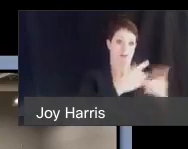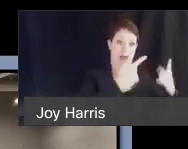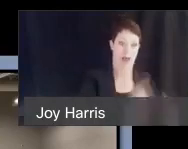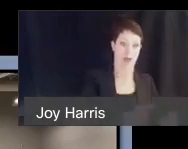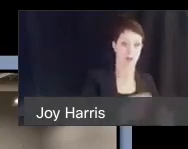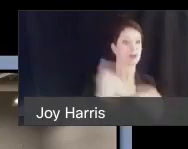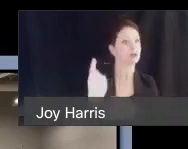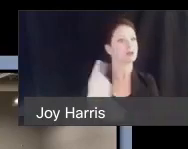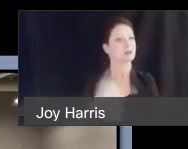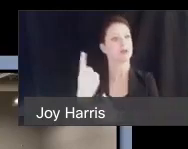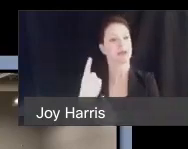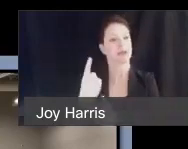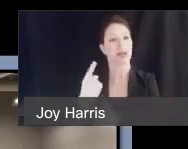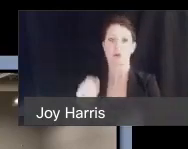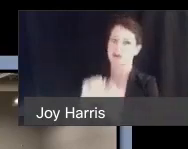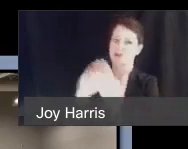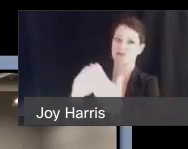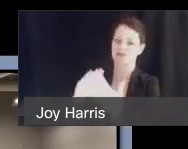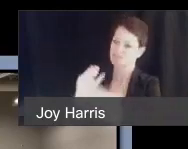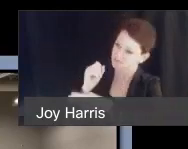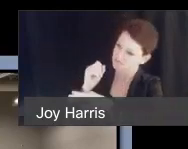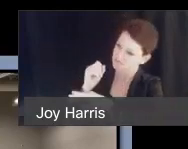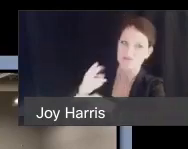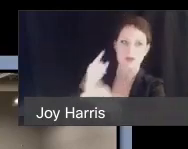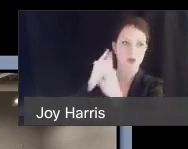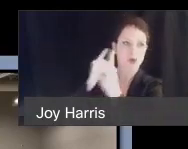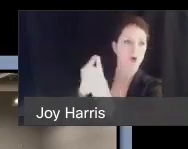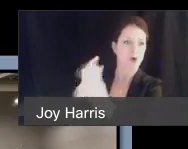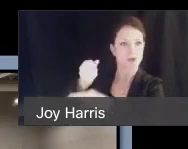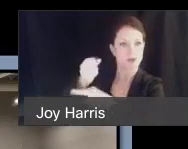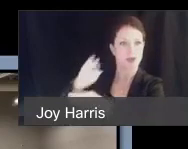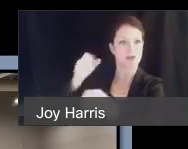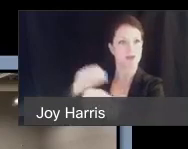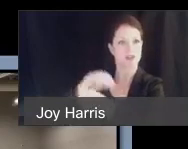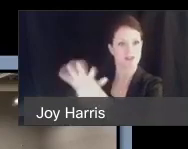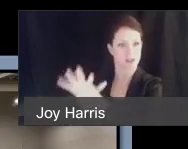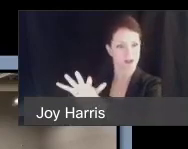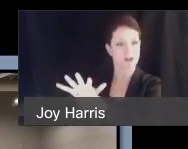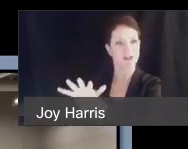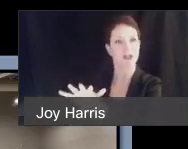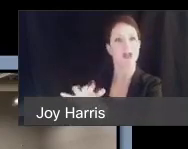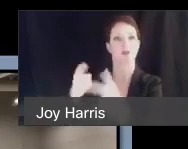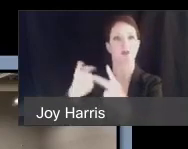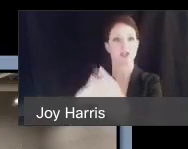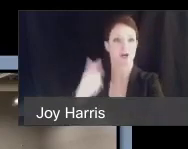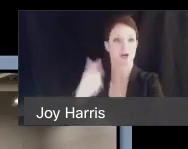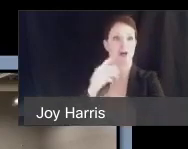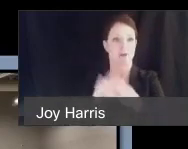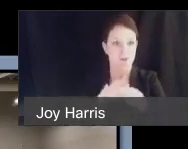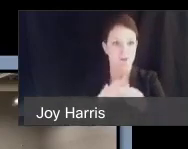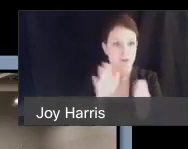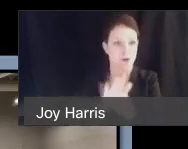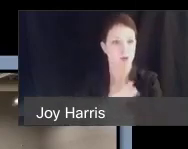we take the fight head on to the virus as we begin mass vaccination with a vaccine that is both